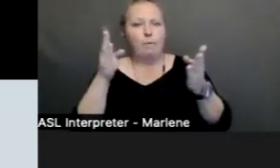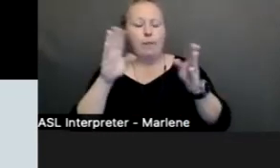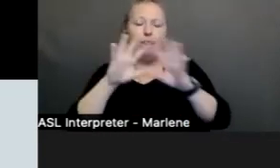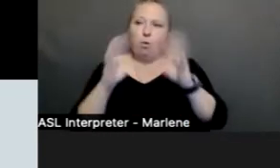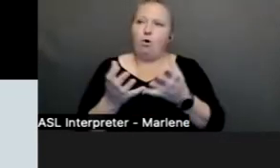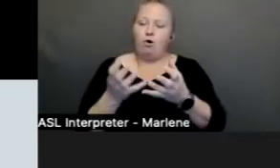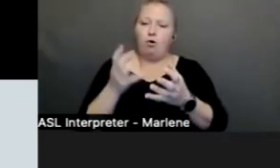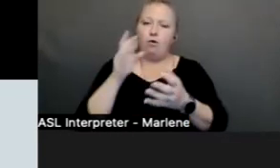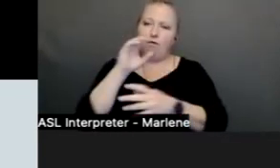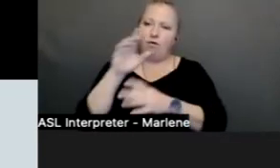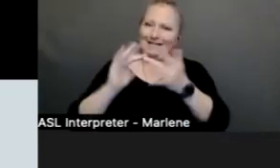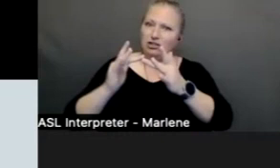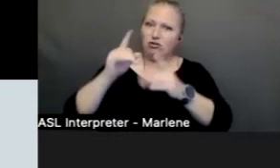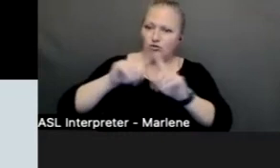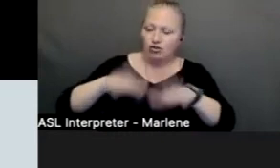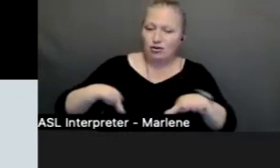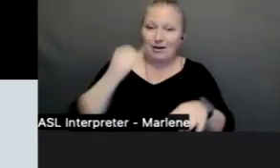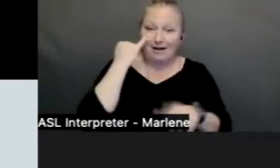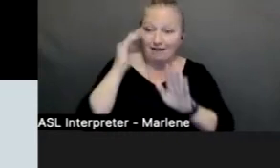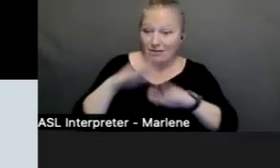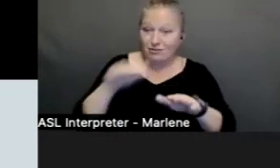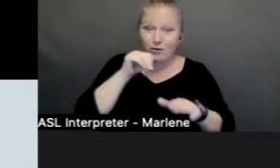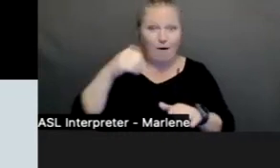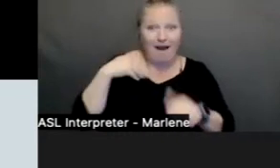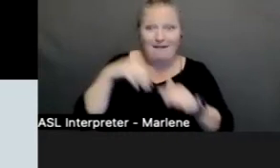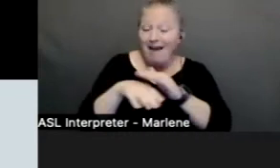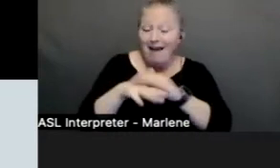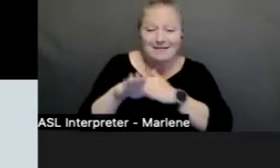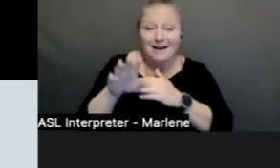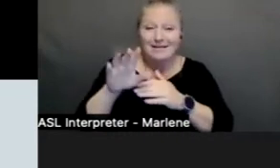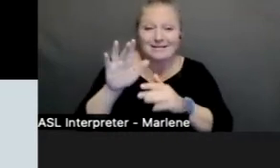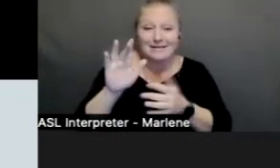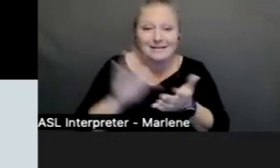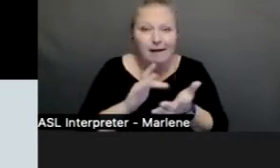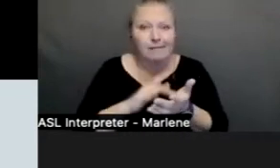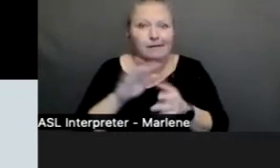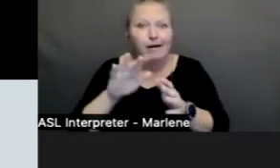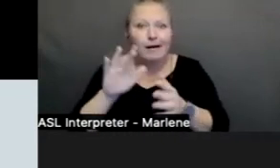and the kids don't have access to devices or don't have access to connectivity at home to do